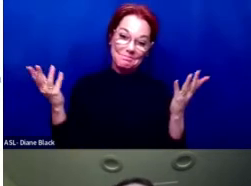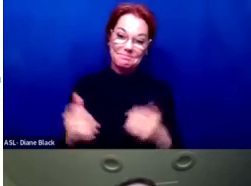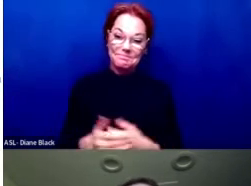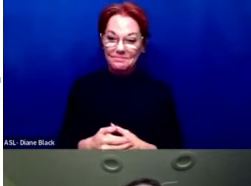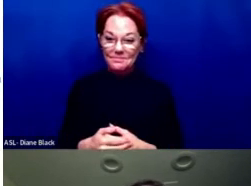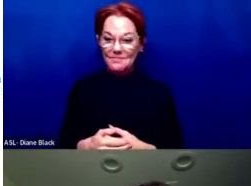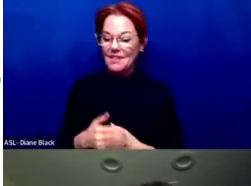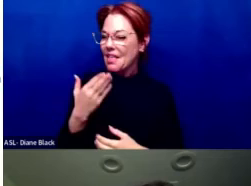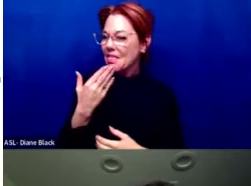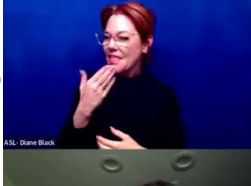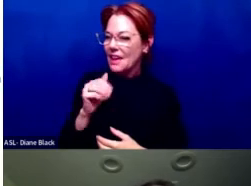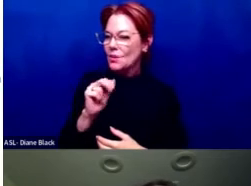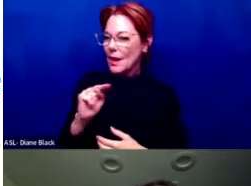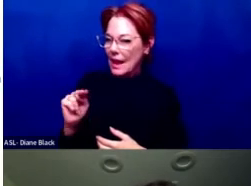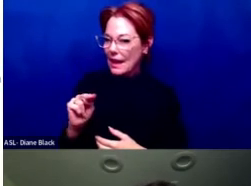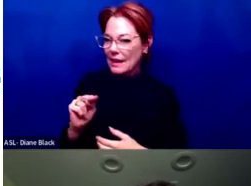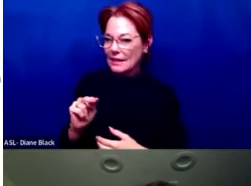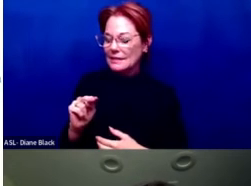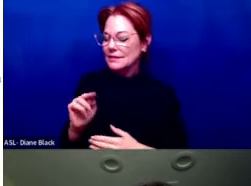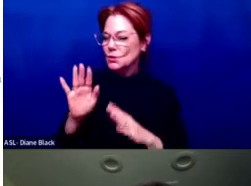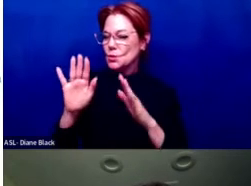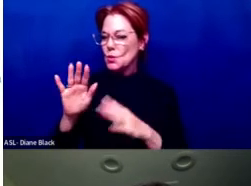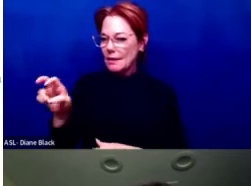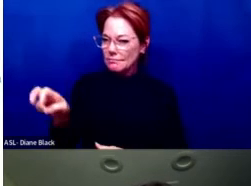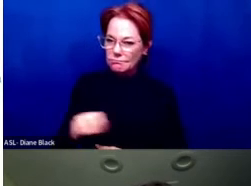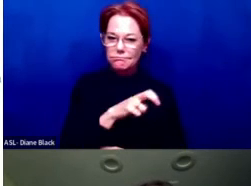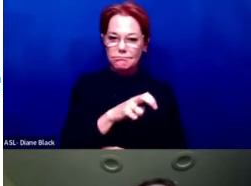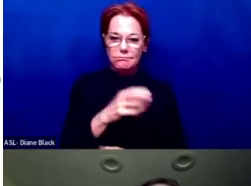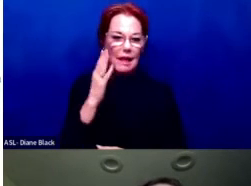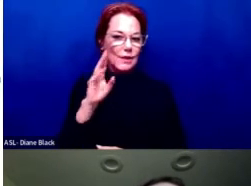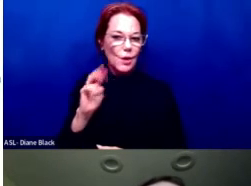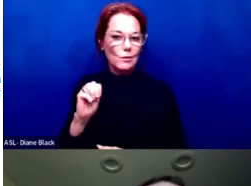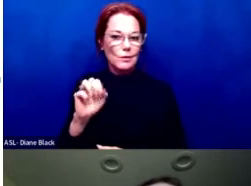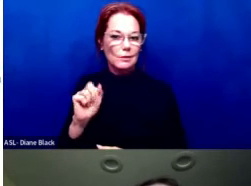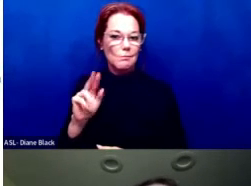Maria Crowley: Thank you. And and that that's a great segue, because I know Martin is gonna want to touch on some of the things that you've referenced it